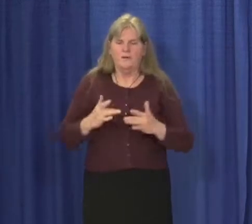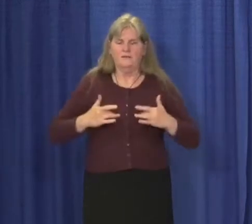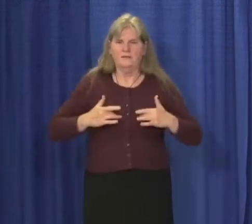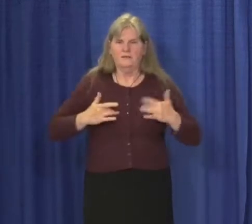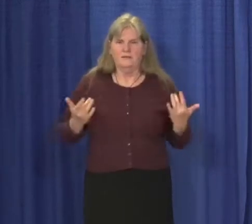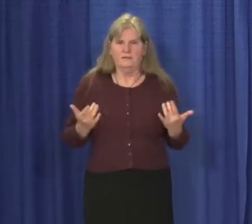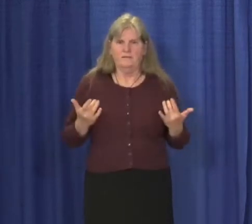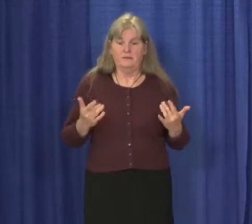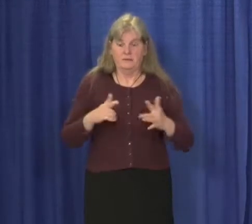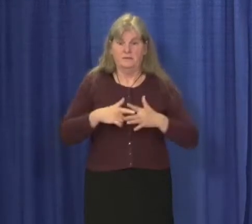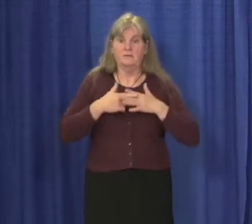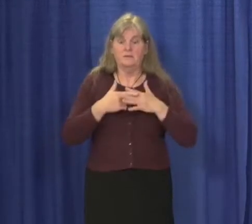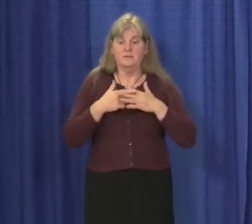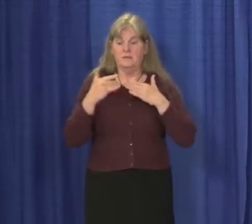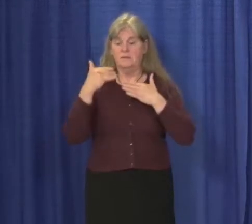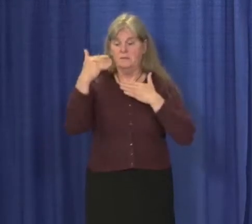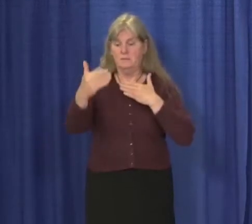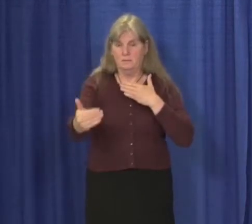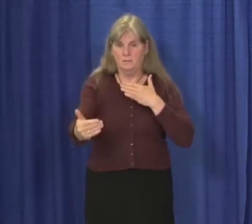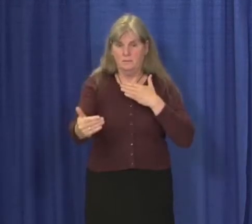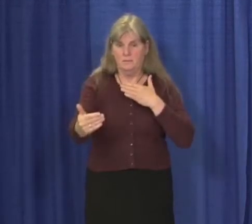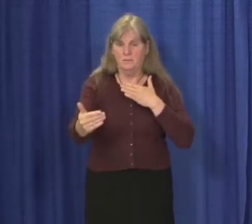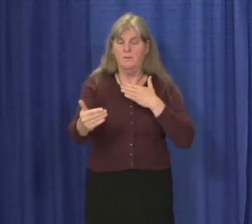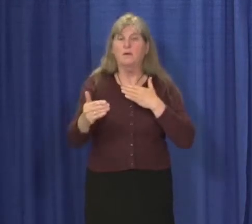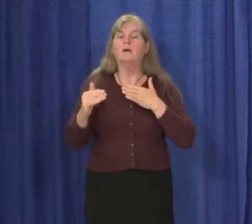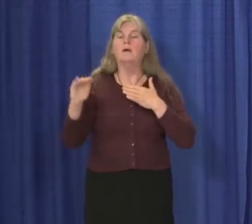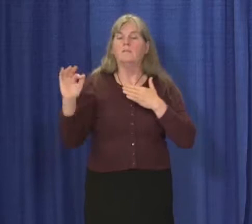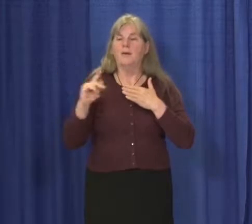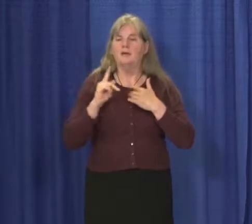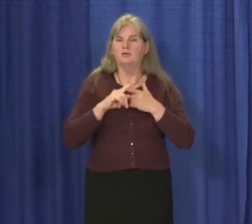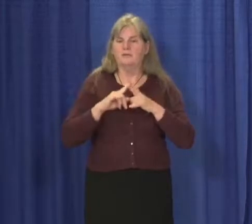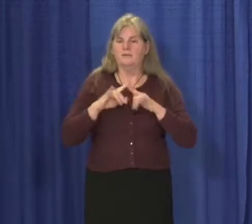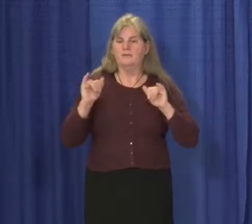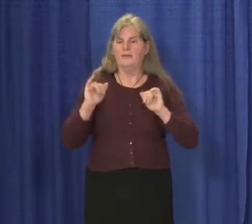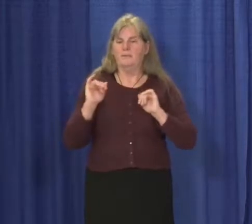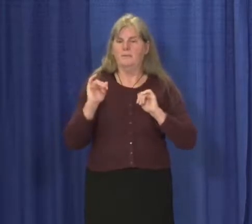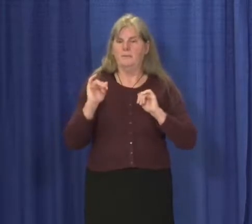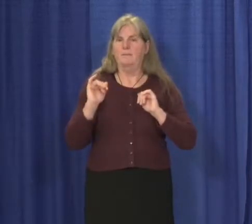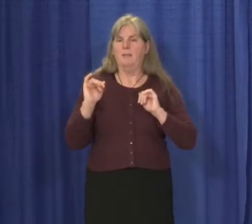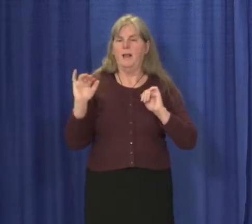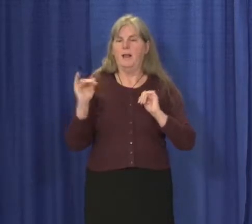recommend, this may resume to the May 25th limits with close